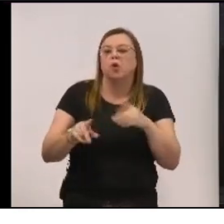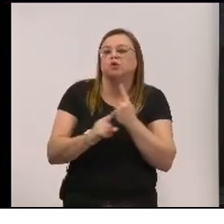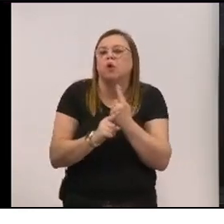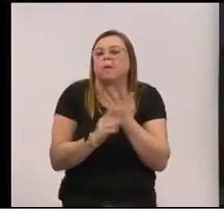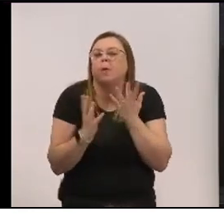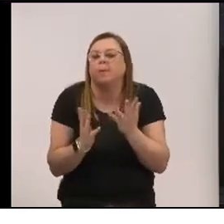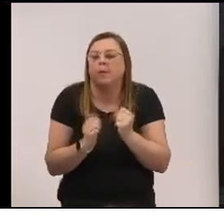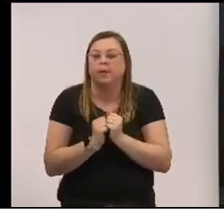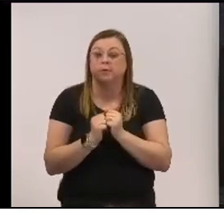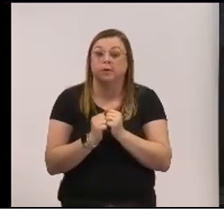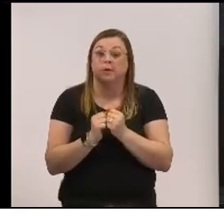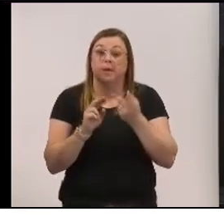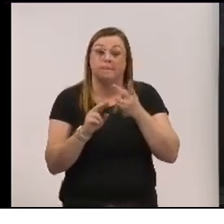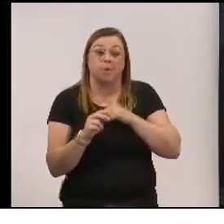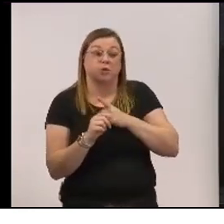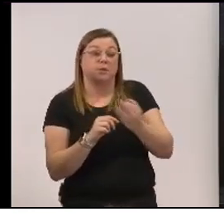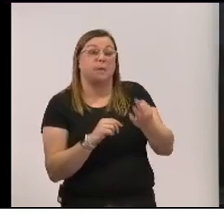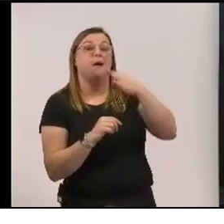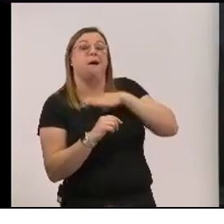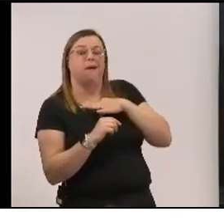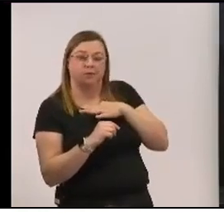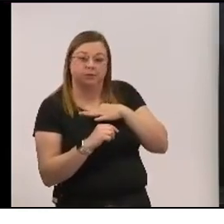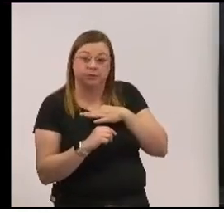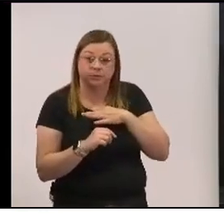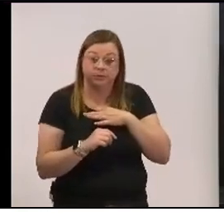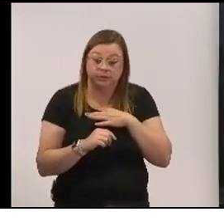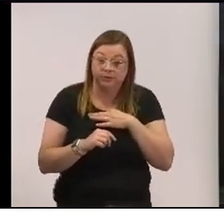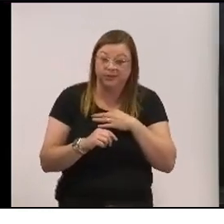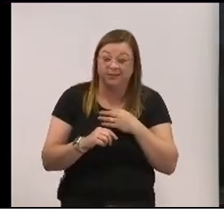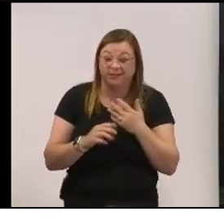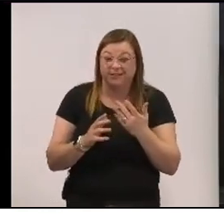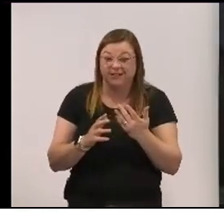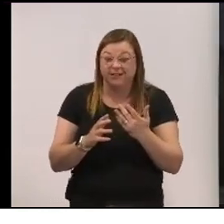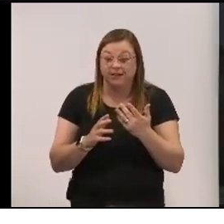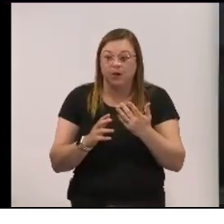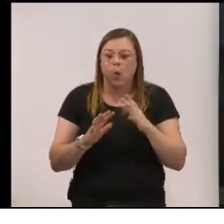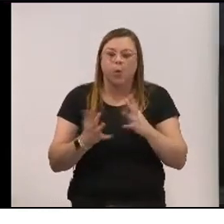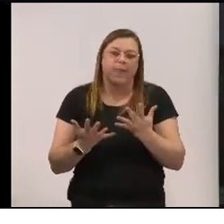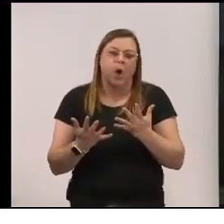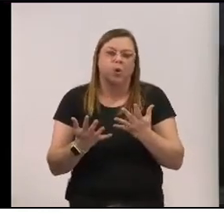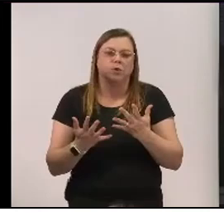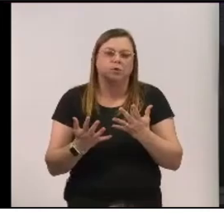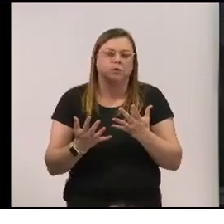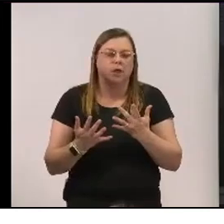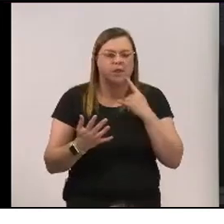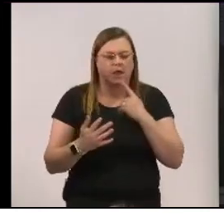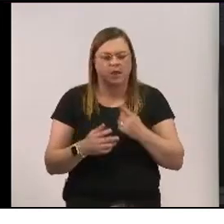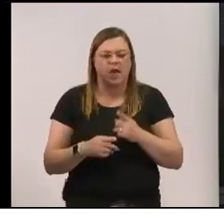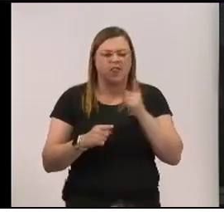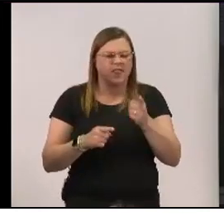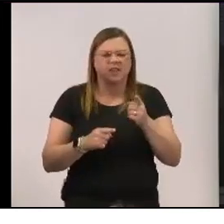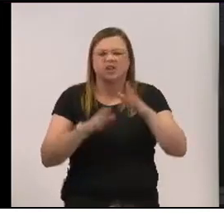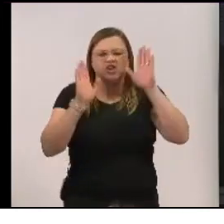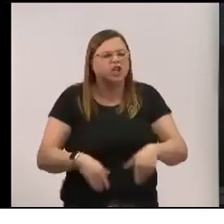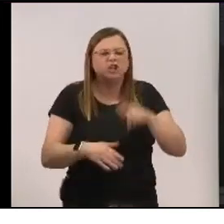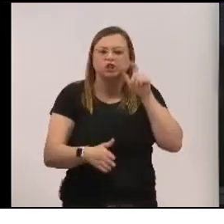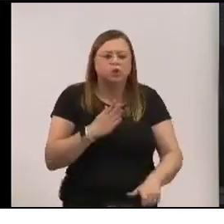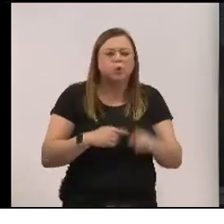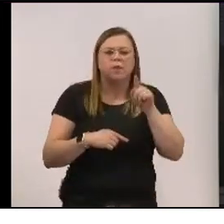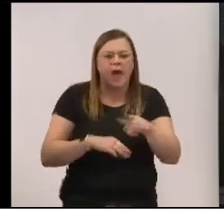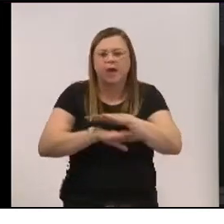Whenever I'm asked about that question, it's you know, without coming down really hard and going, well, this isn't what we should be doing. This isn't the approach.